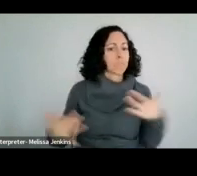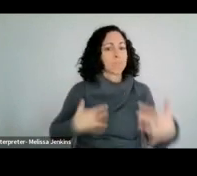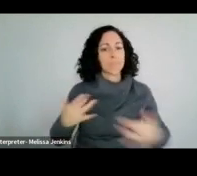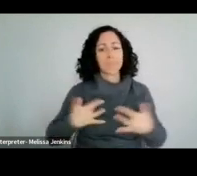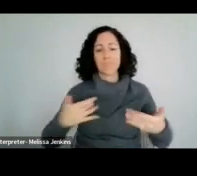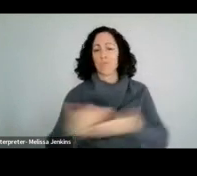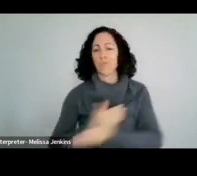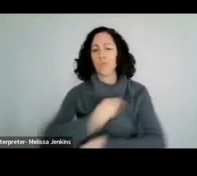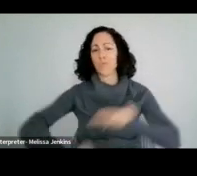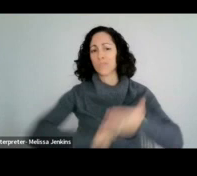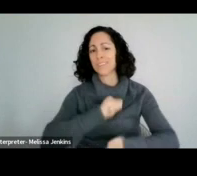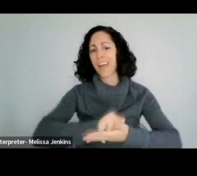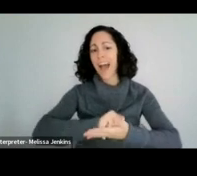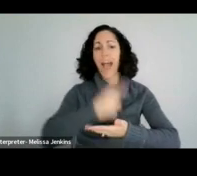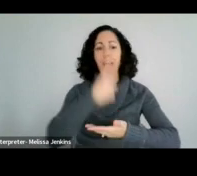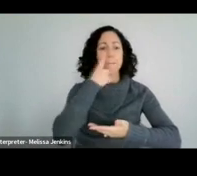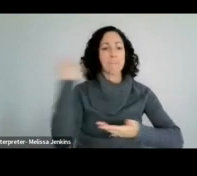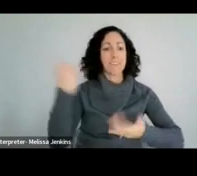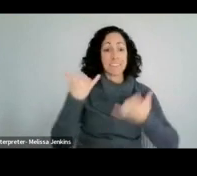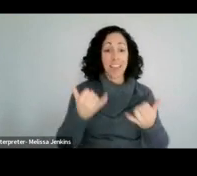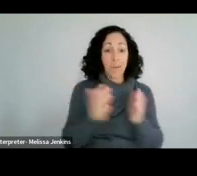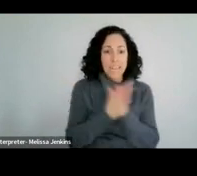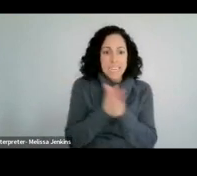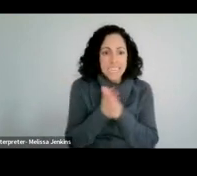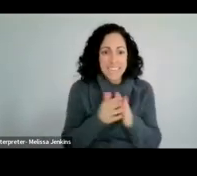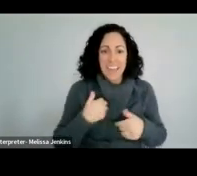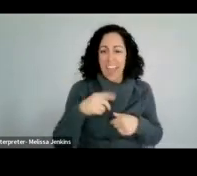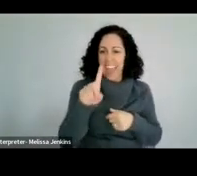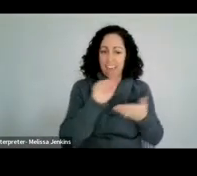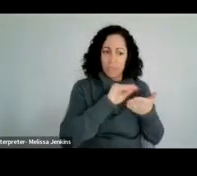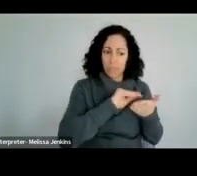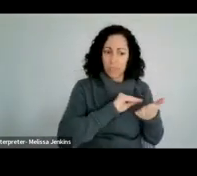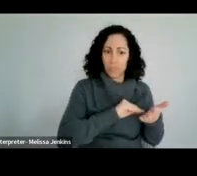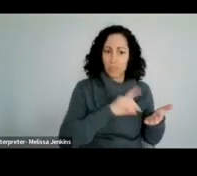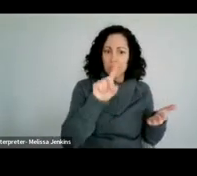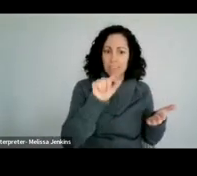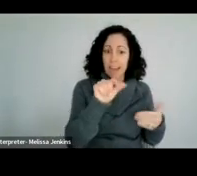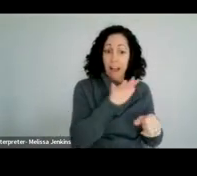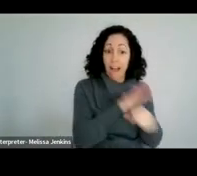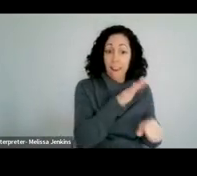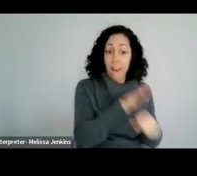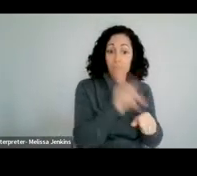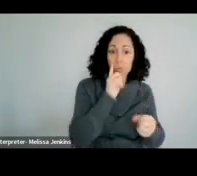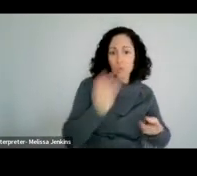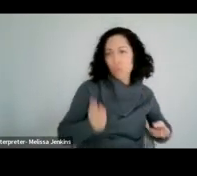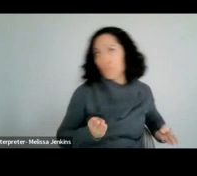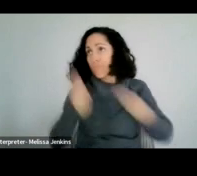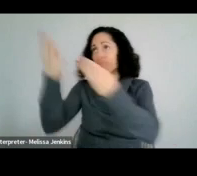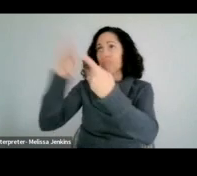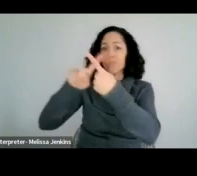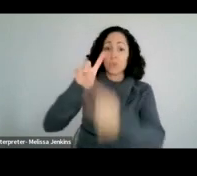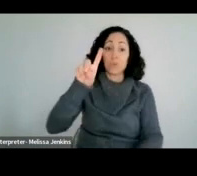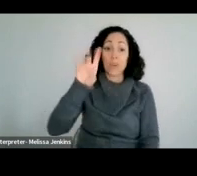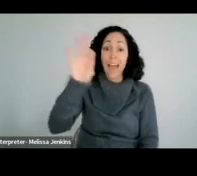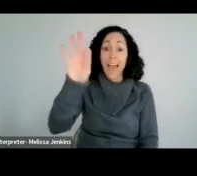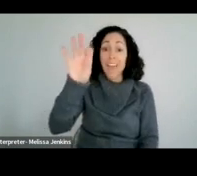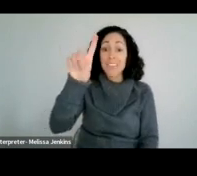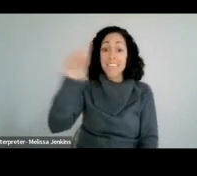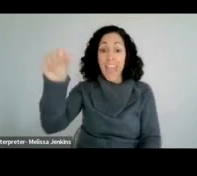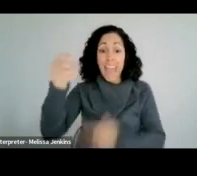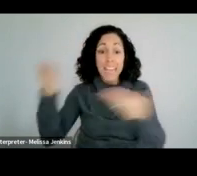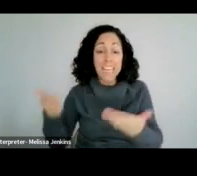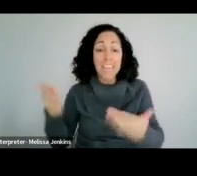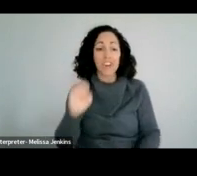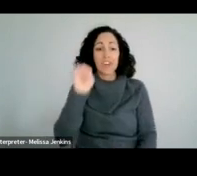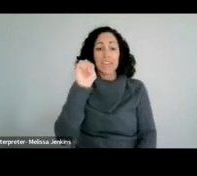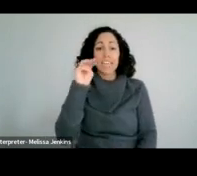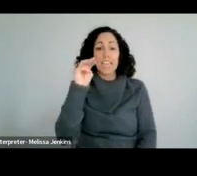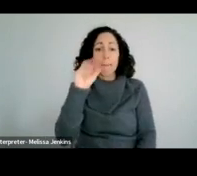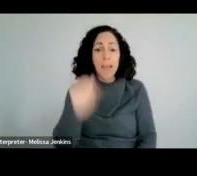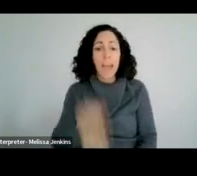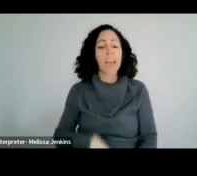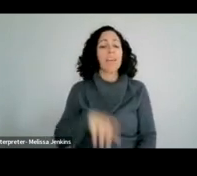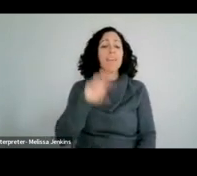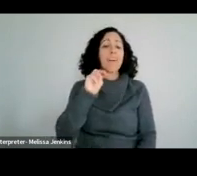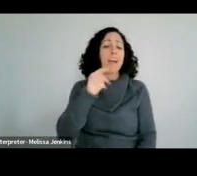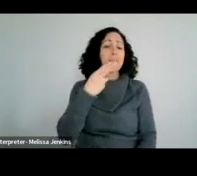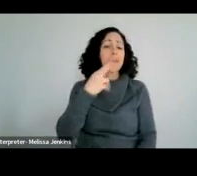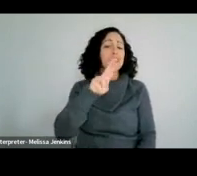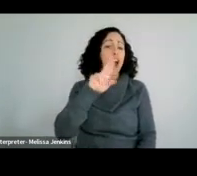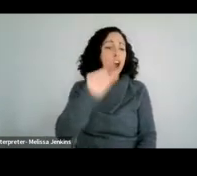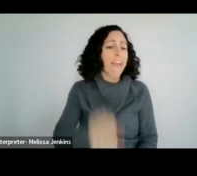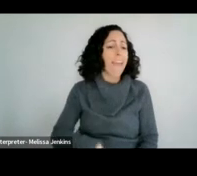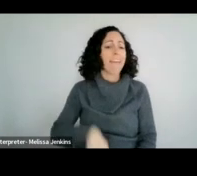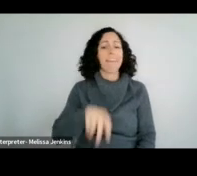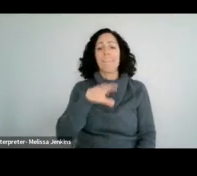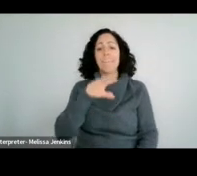to FDA, to EMA in Europe, to MHRA in the UK to register a therapy in 2022.